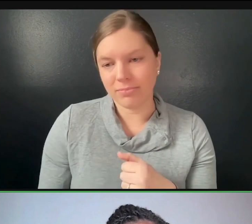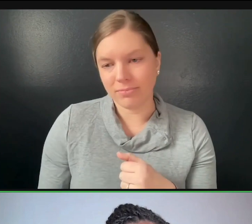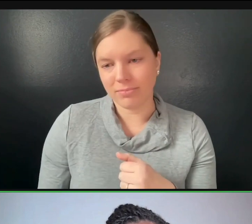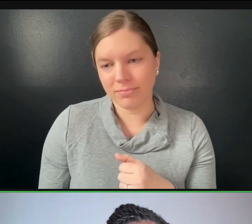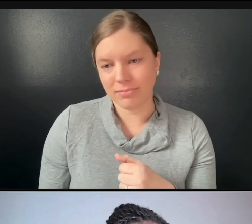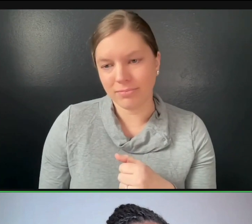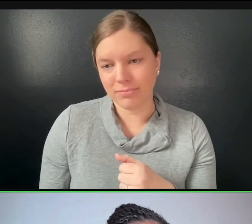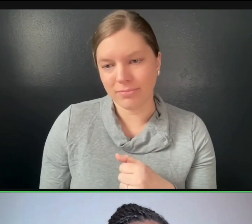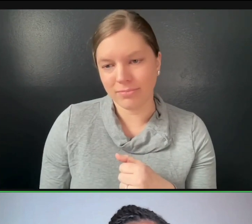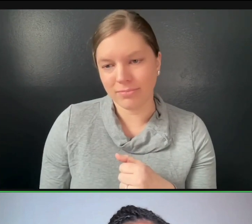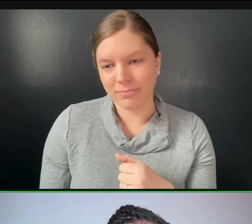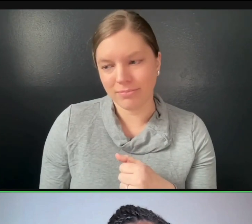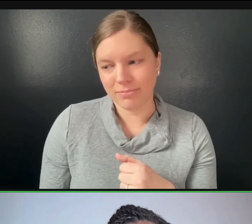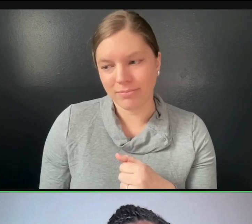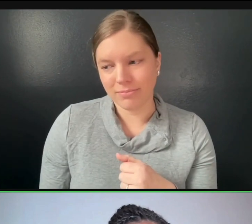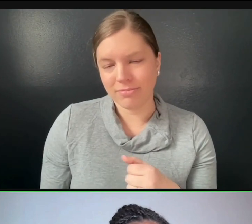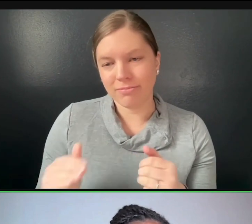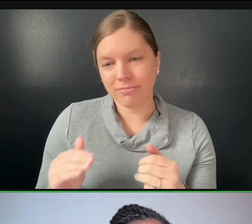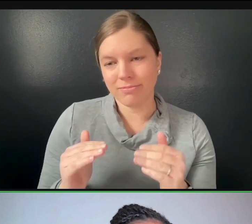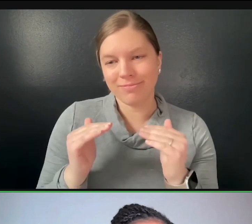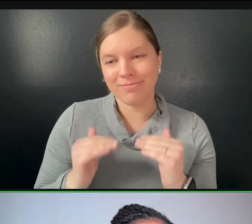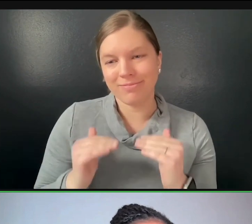see visually and be fully engaged in their big day.